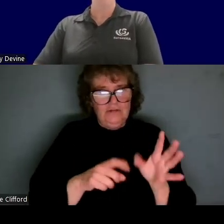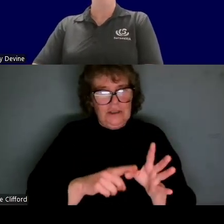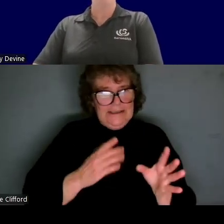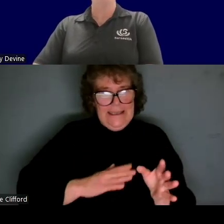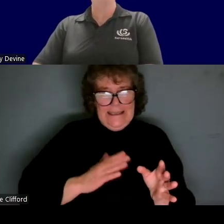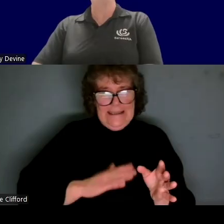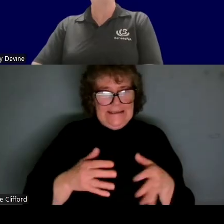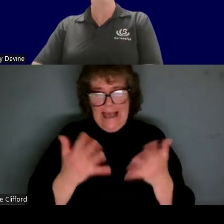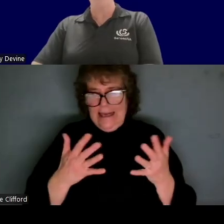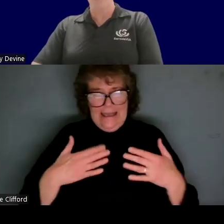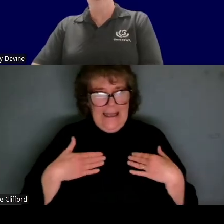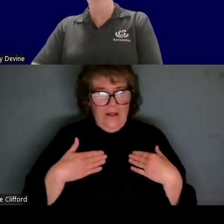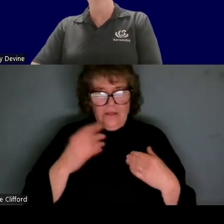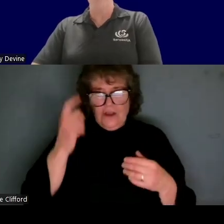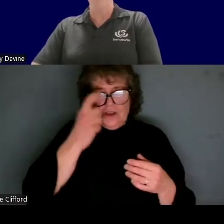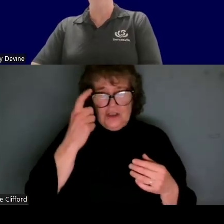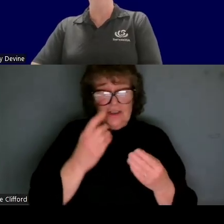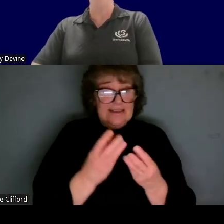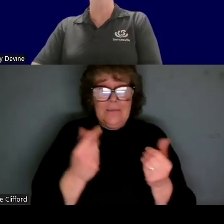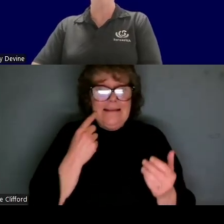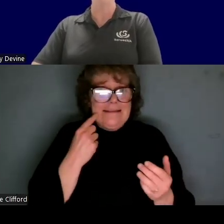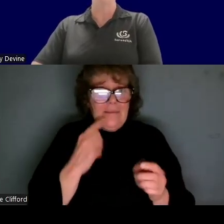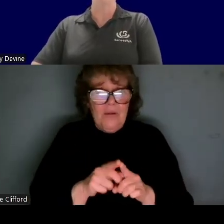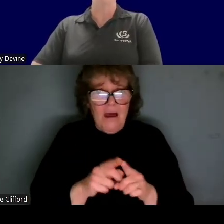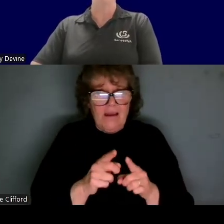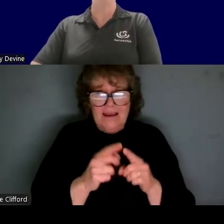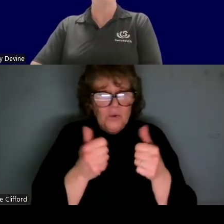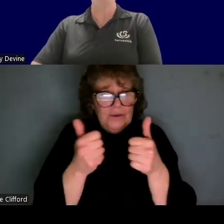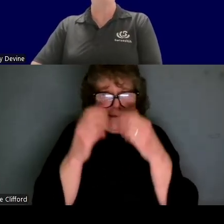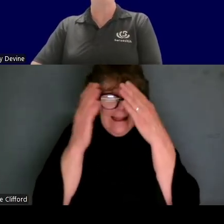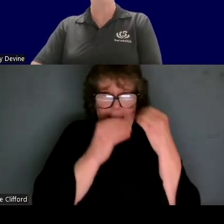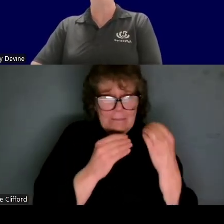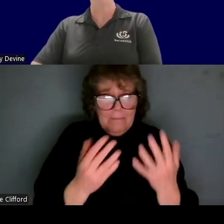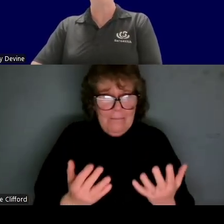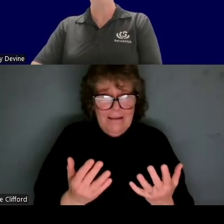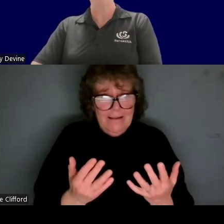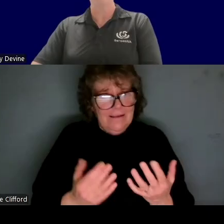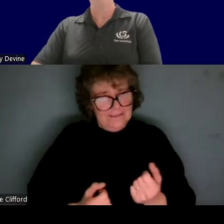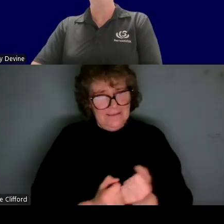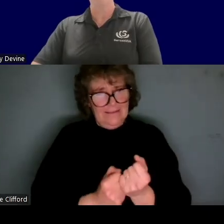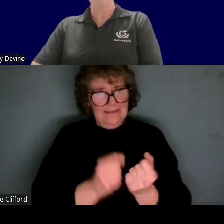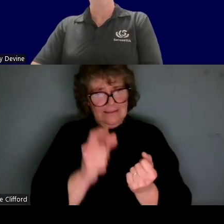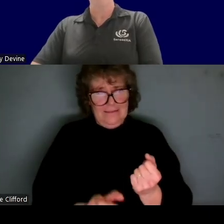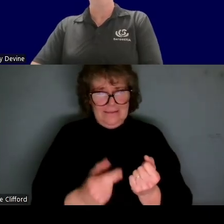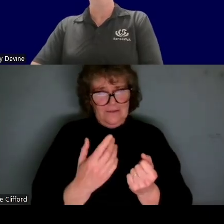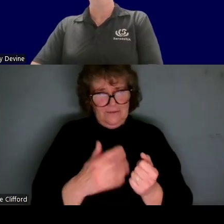as simple as even a good quality sleep is very likely to support them to have a good life.